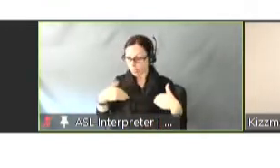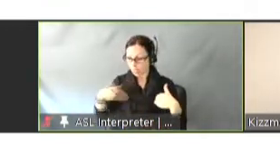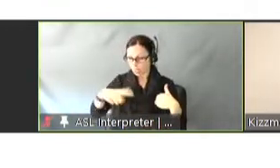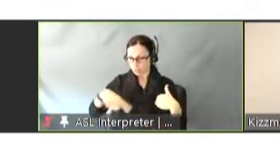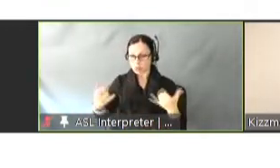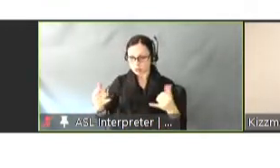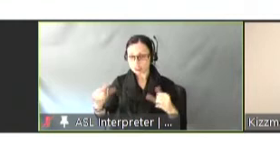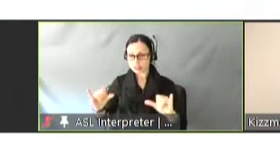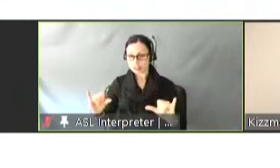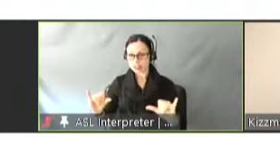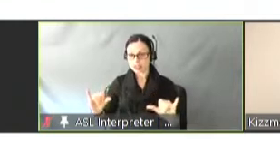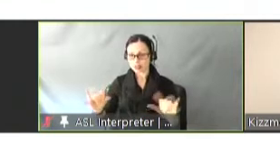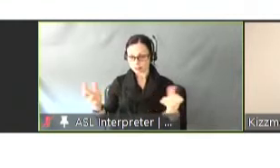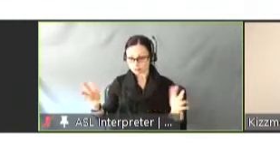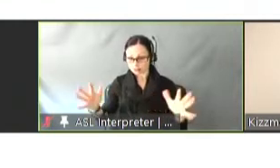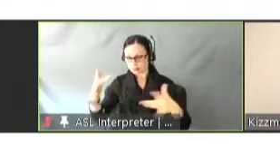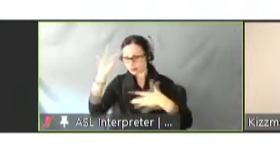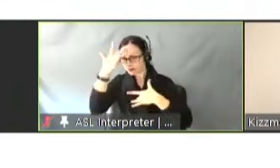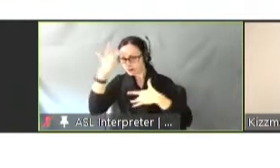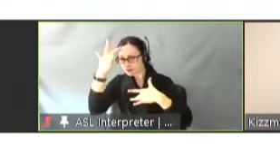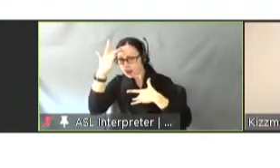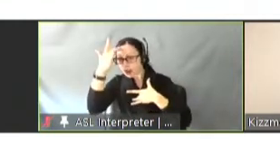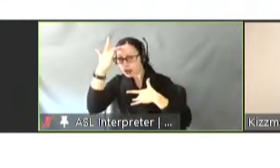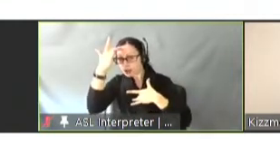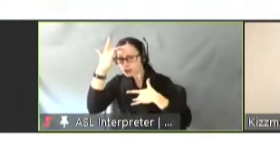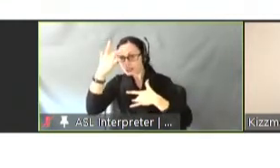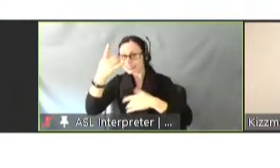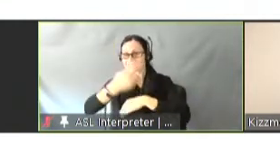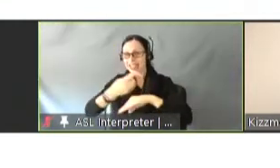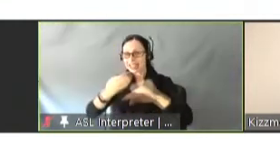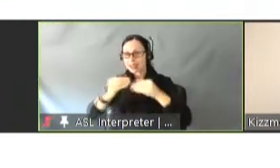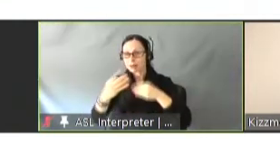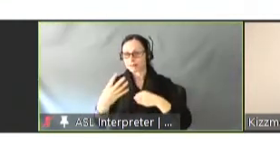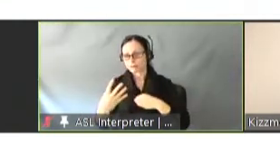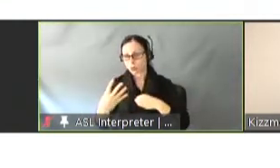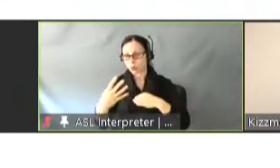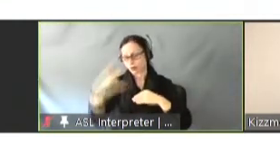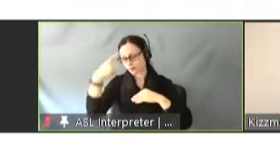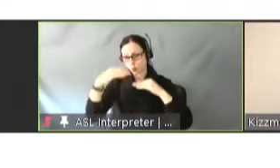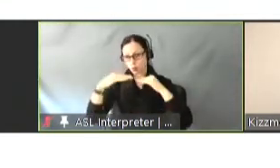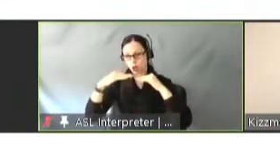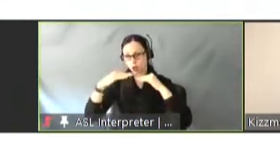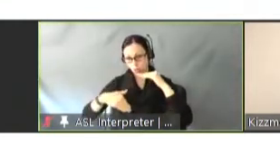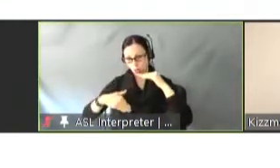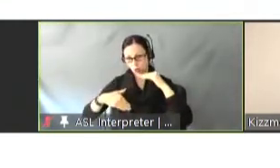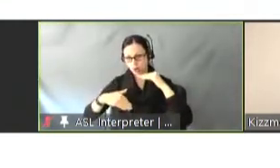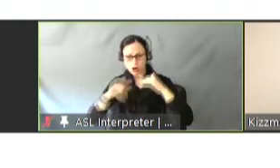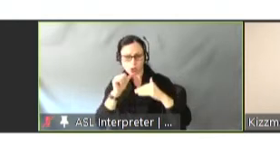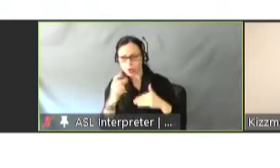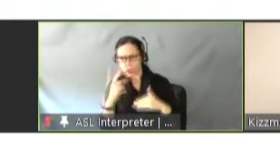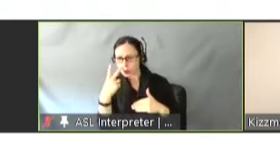four following challenge particularly in the lower airway. We don't really see that as much in the